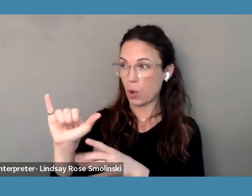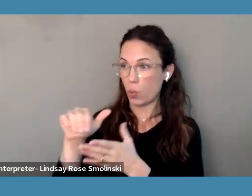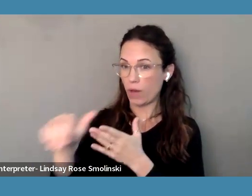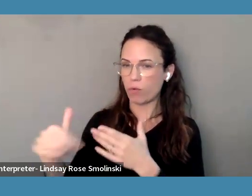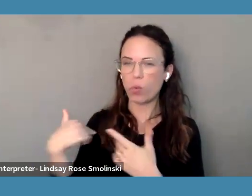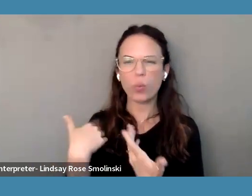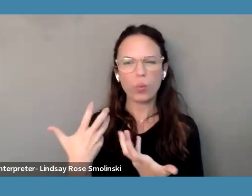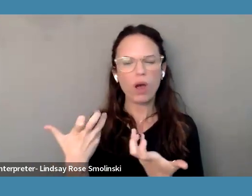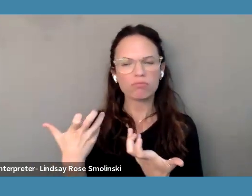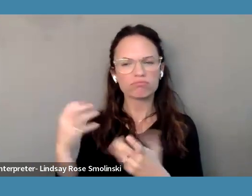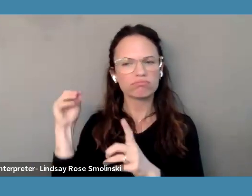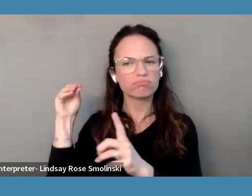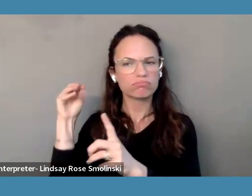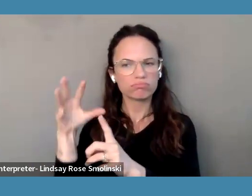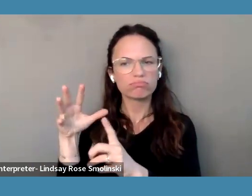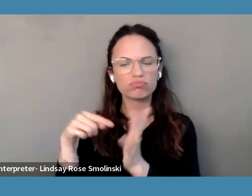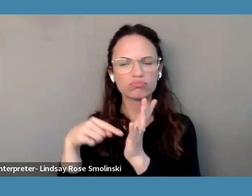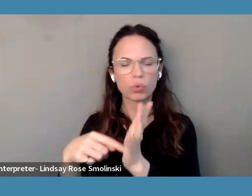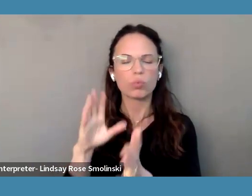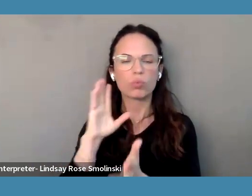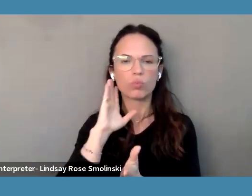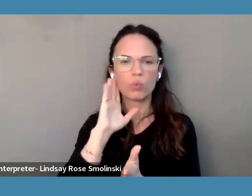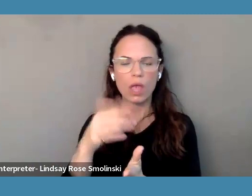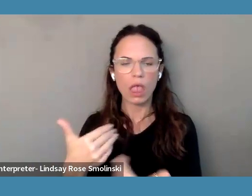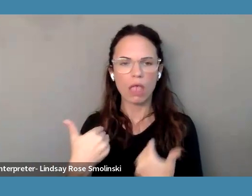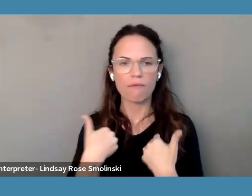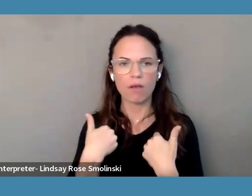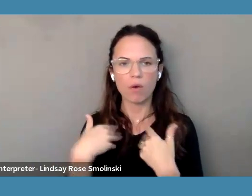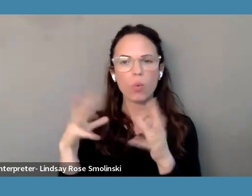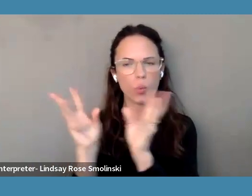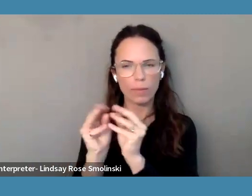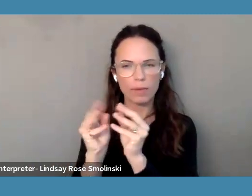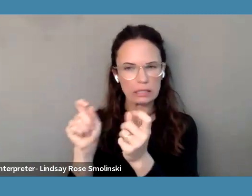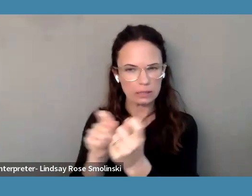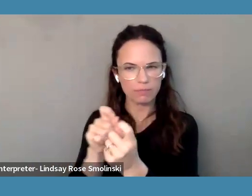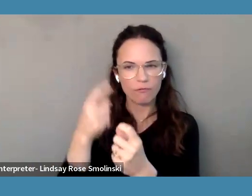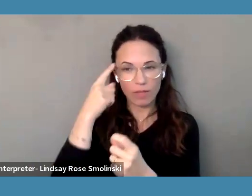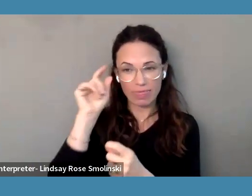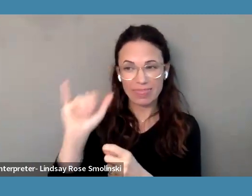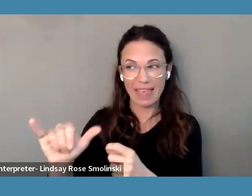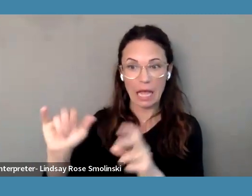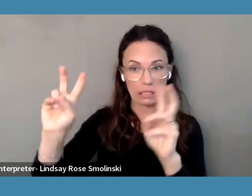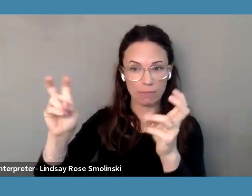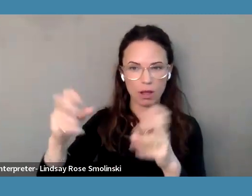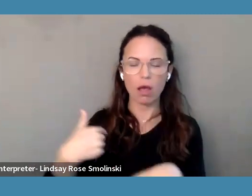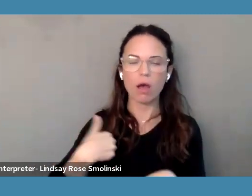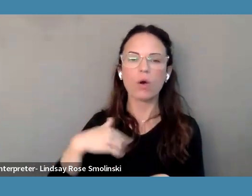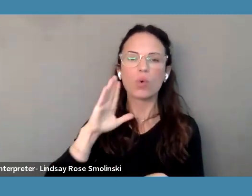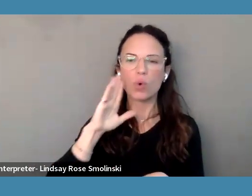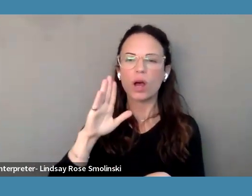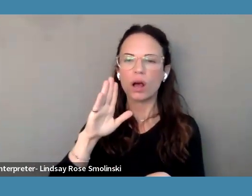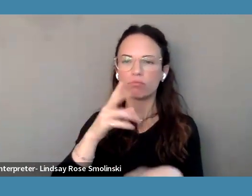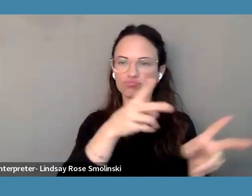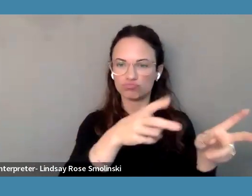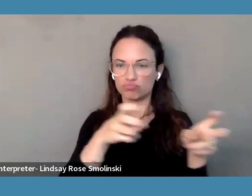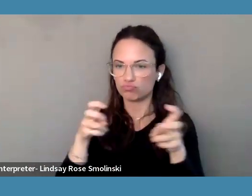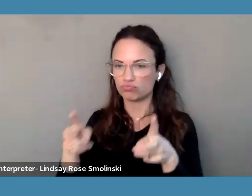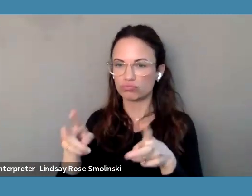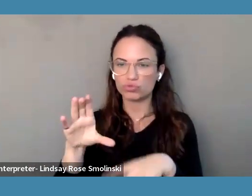that there will be a webinar specific to that topic and I'm gonna drop some information in the chat regarding that.